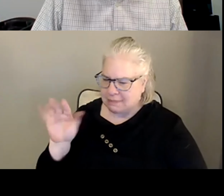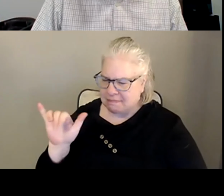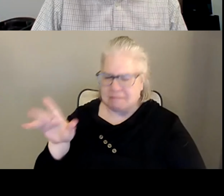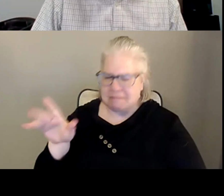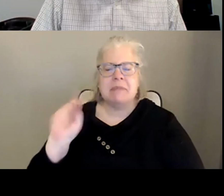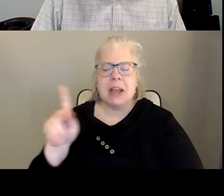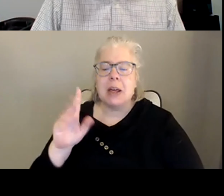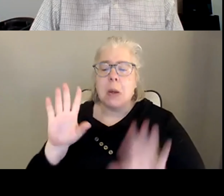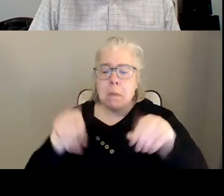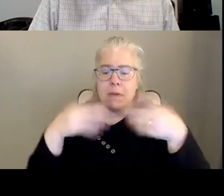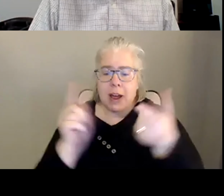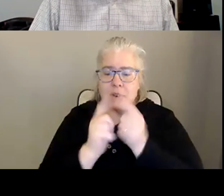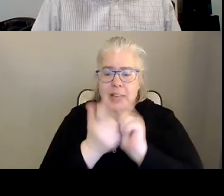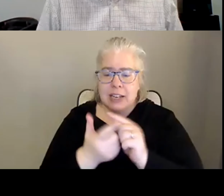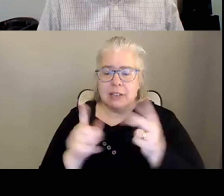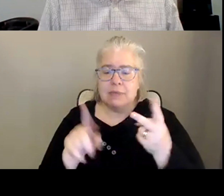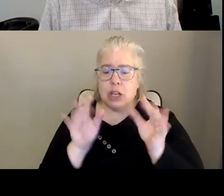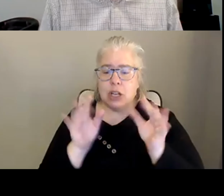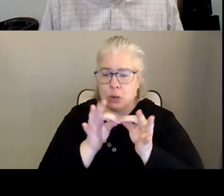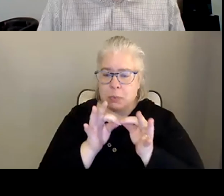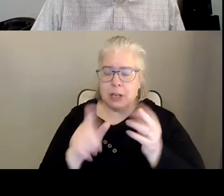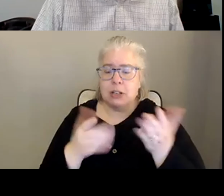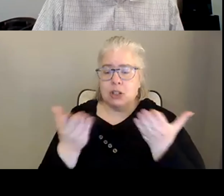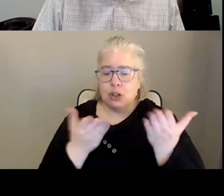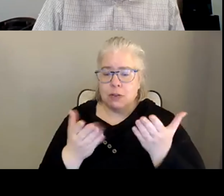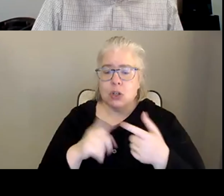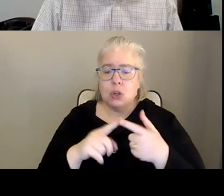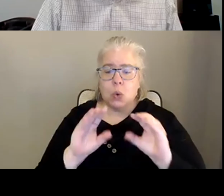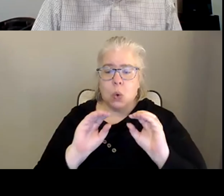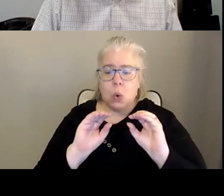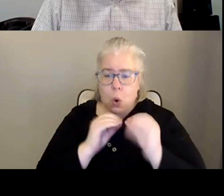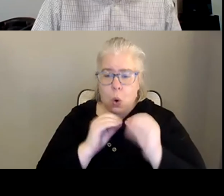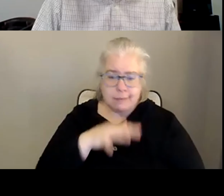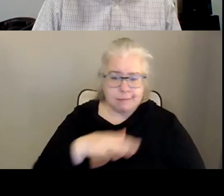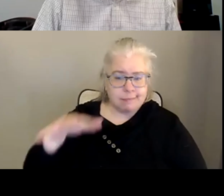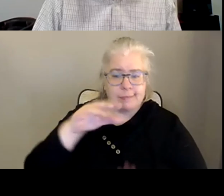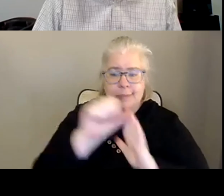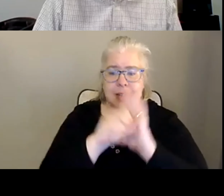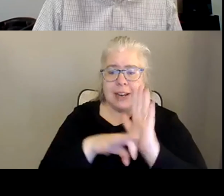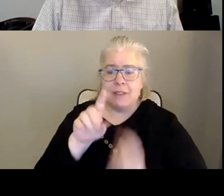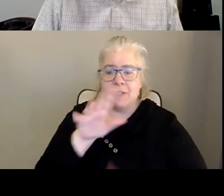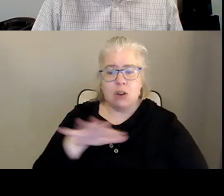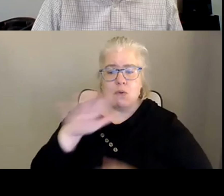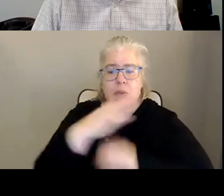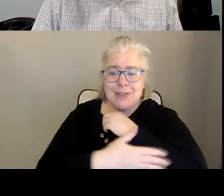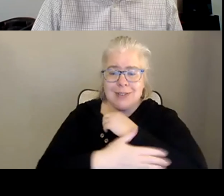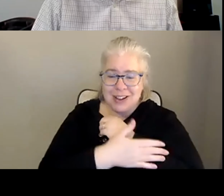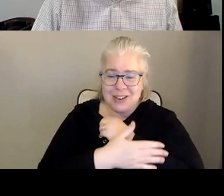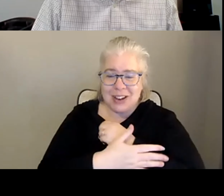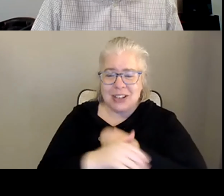Provides translation and interpretation services to organizations throughout the state of Indiana and across the country. So I know on today's webinar